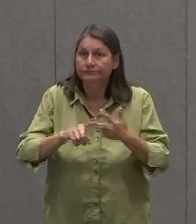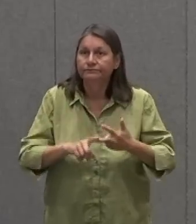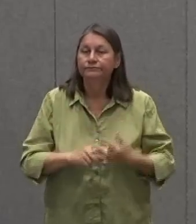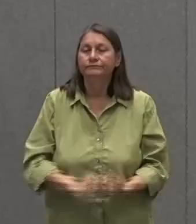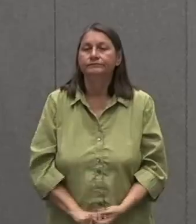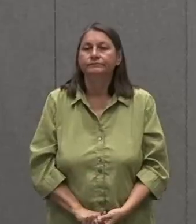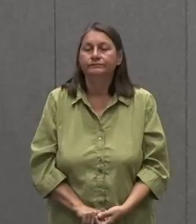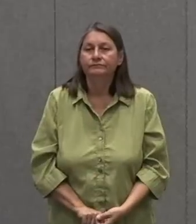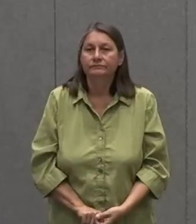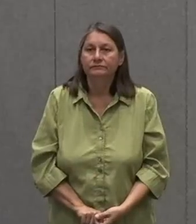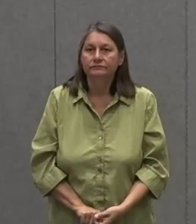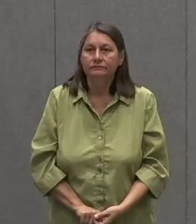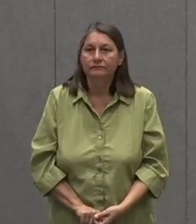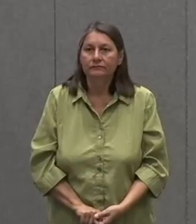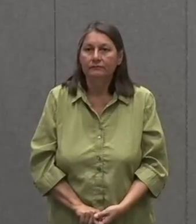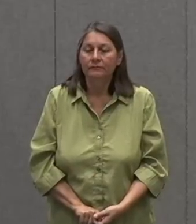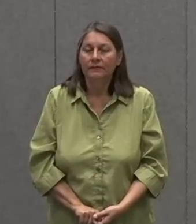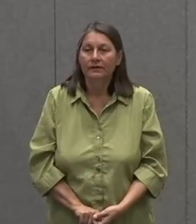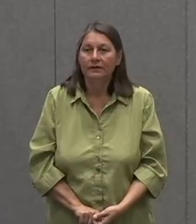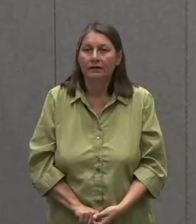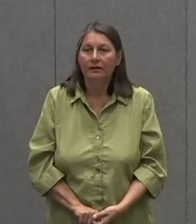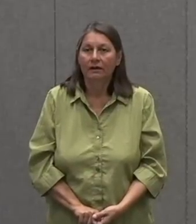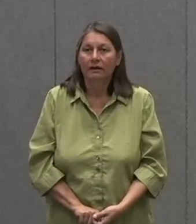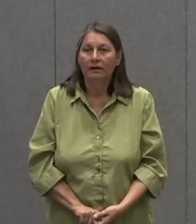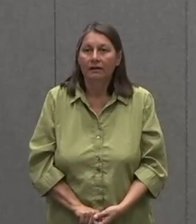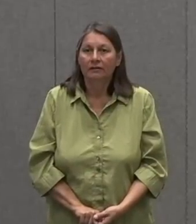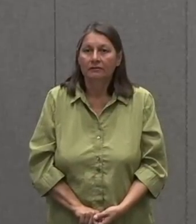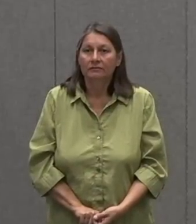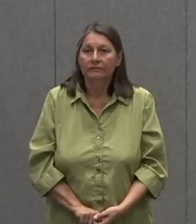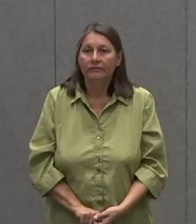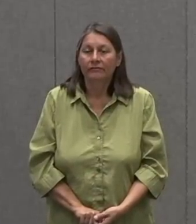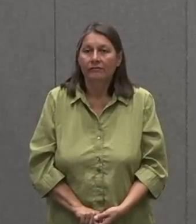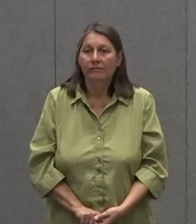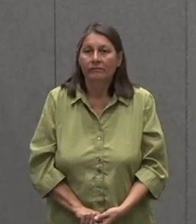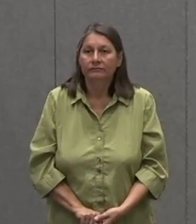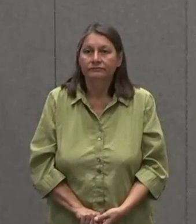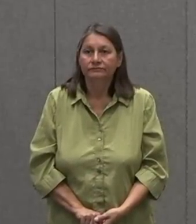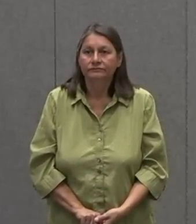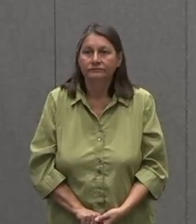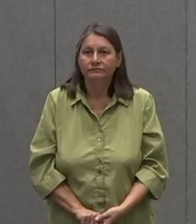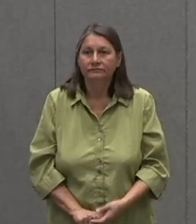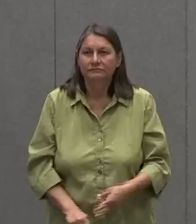along with our story. So what is a factor?